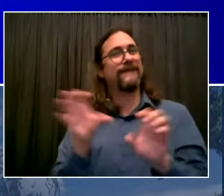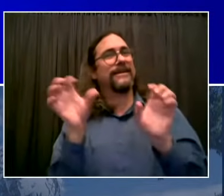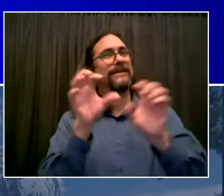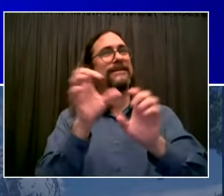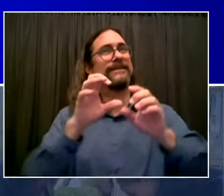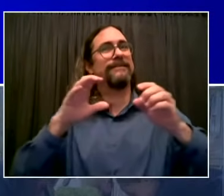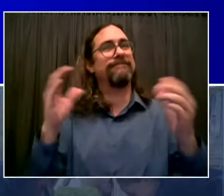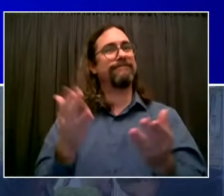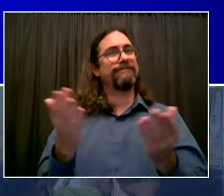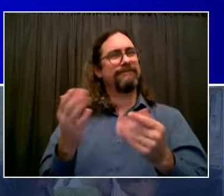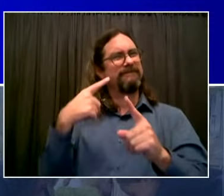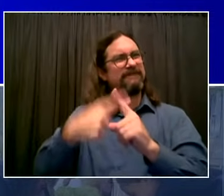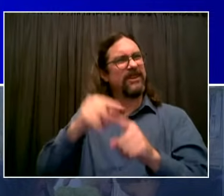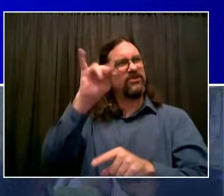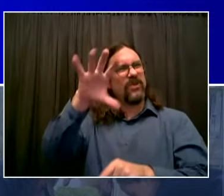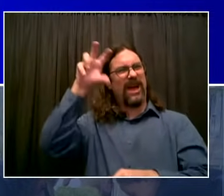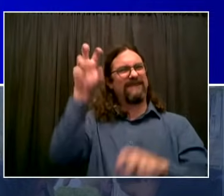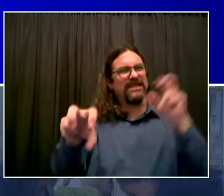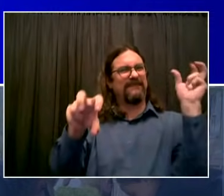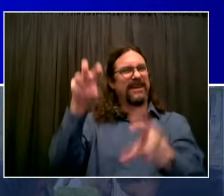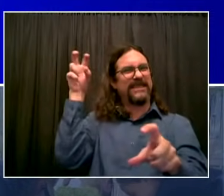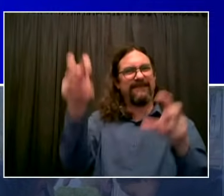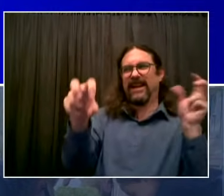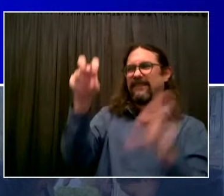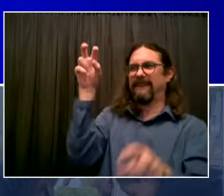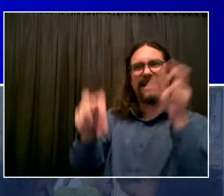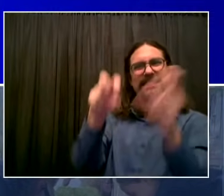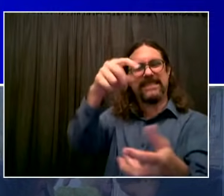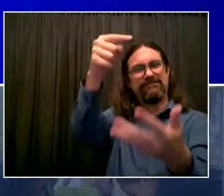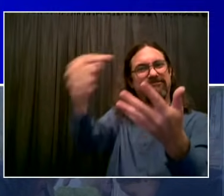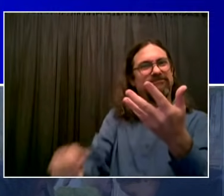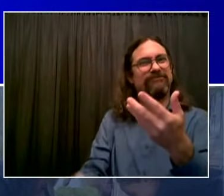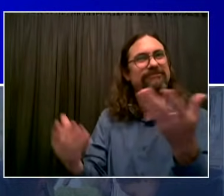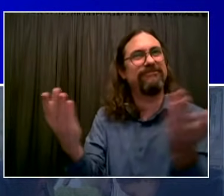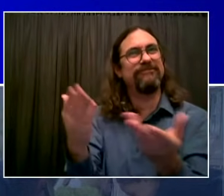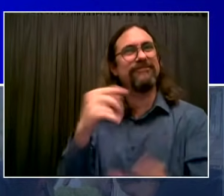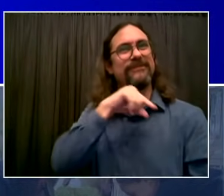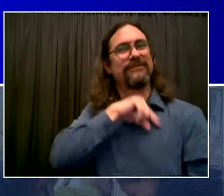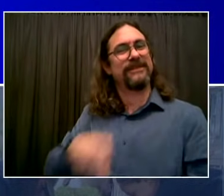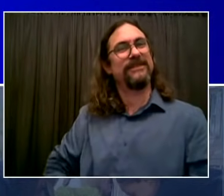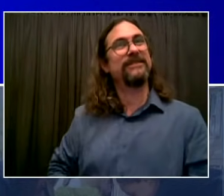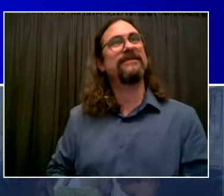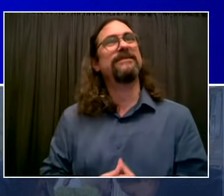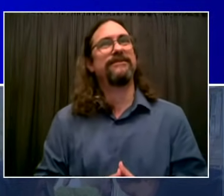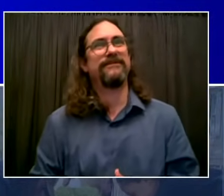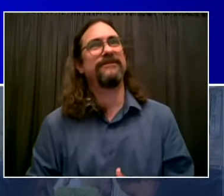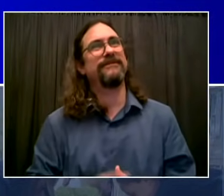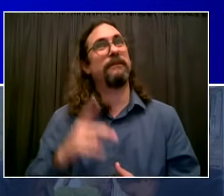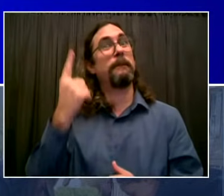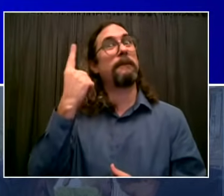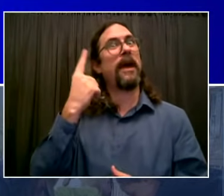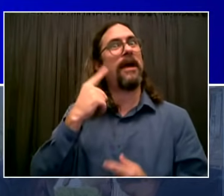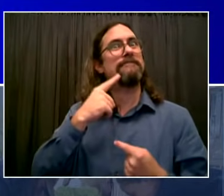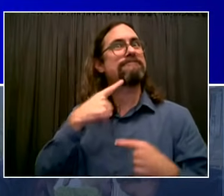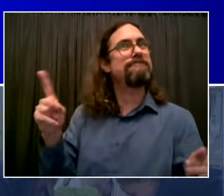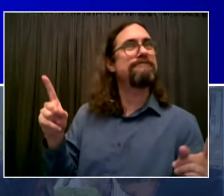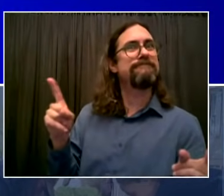LOT TO DO IN QUEENS AND QUEENS IS SO WORTH INVESTING IN. TODAY WE ANNOUNCE■ç INVESTMENTS IN